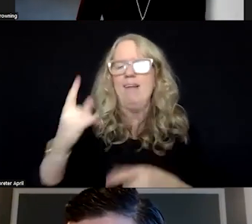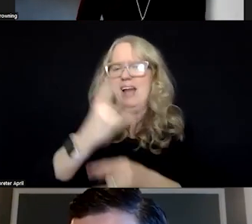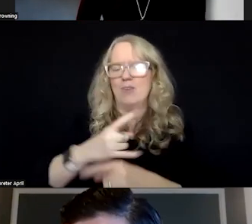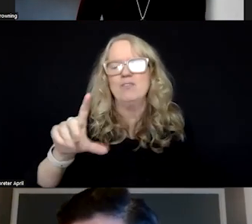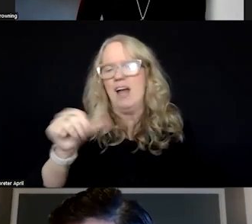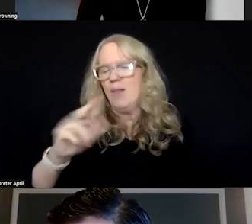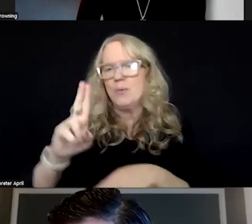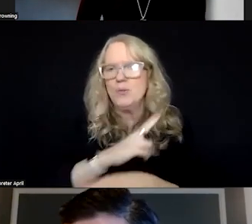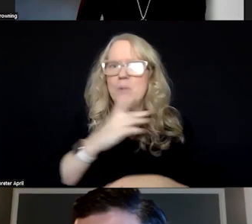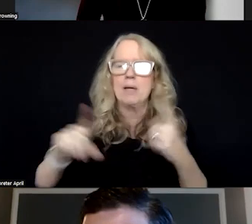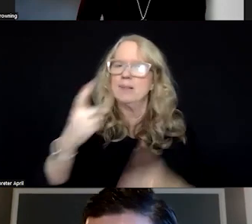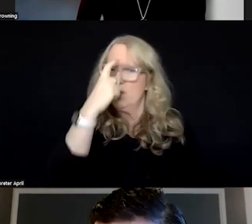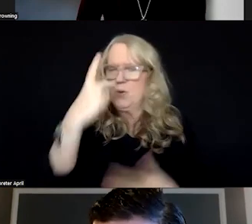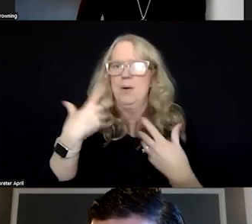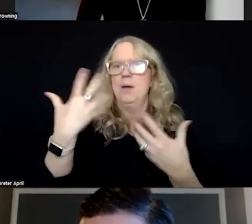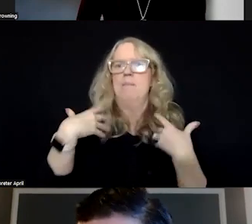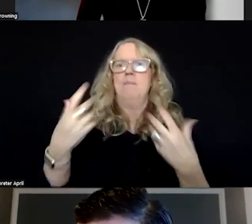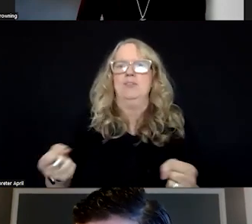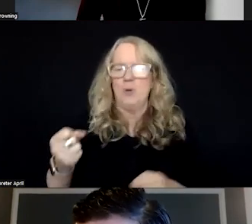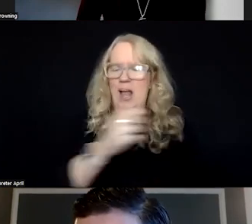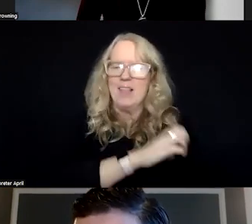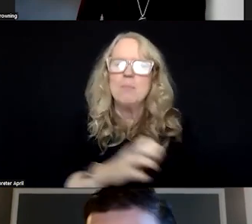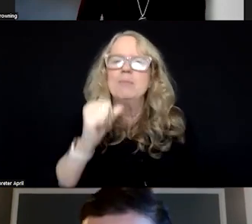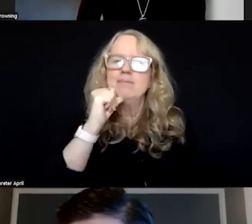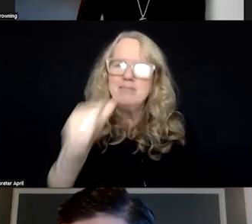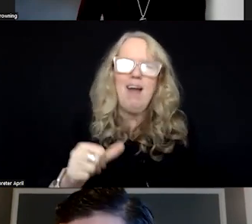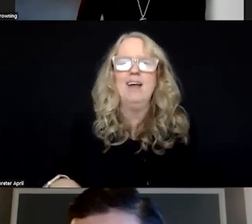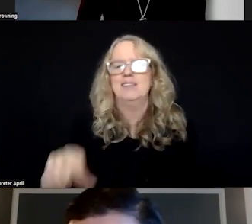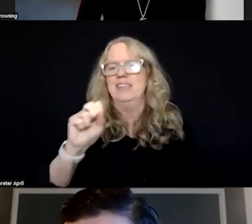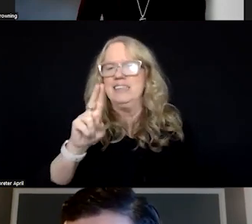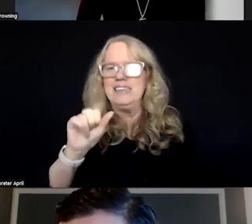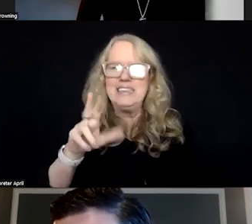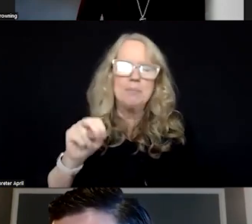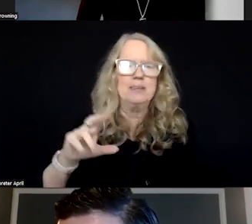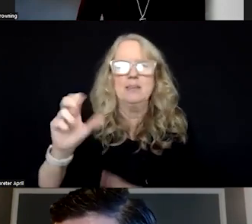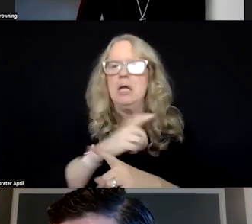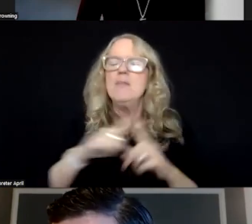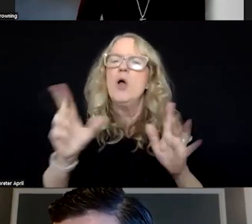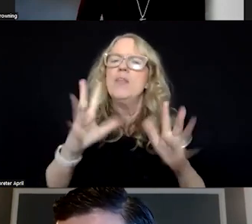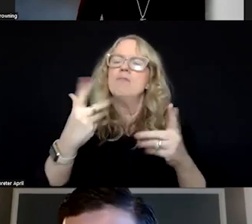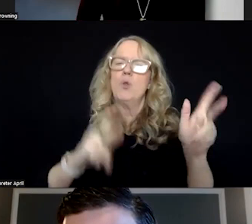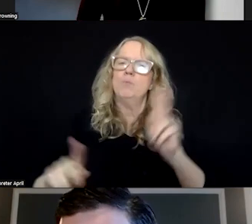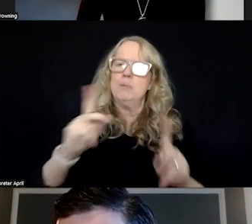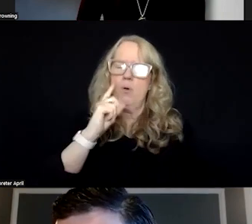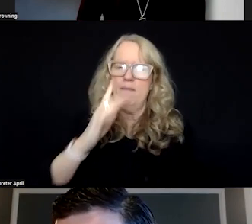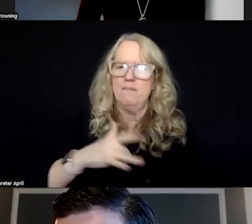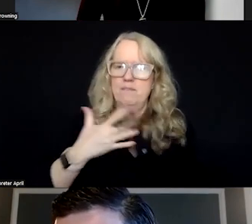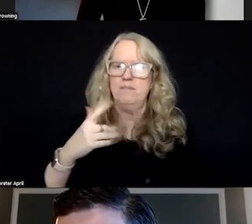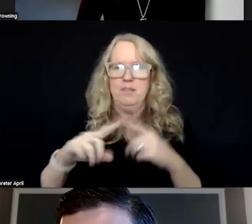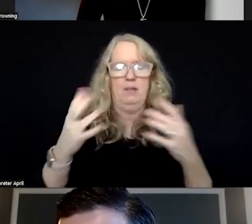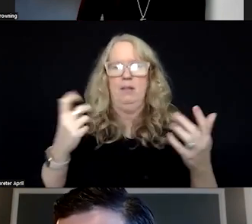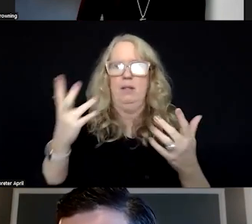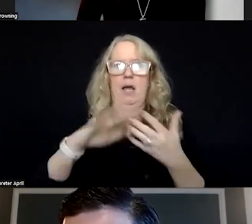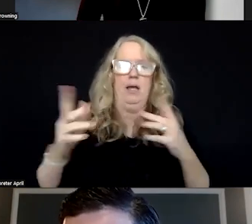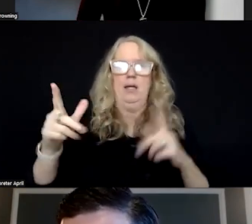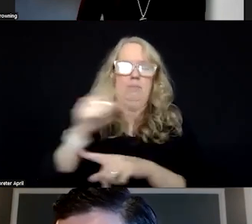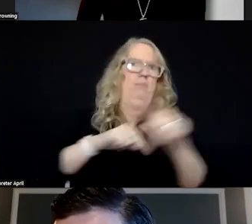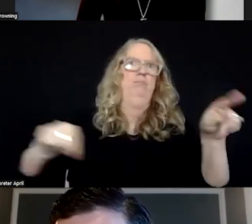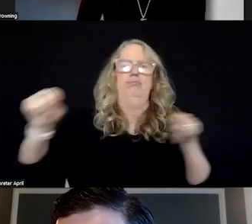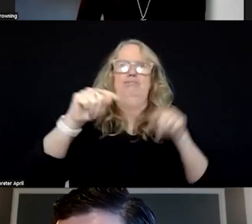BECAUSE THEY ARE A MENTAL HEALTH CLINIC AND NOT A SUBSTANCE ABUSE CLINIC AND NOT VICE VERSA. THE